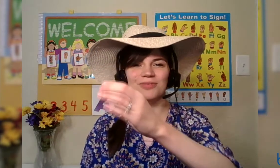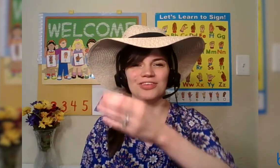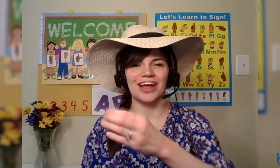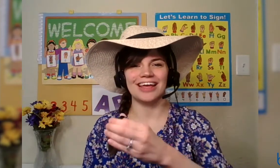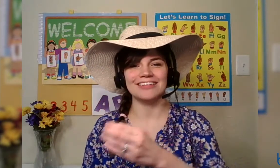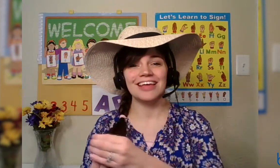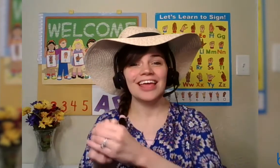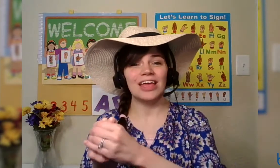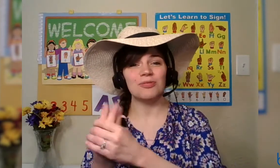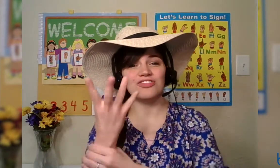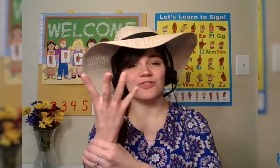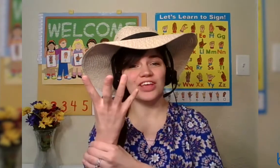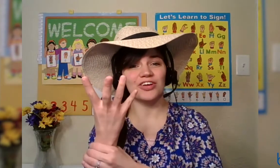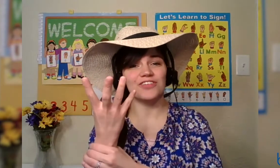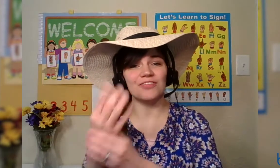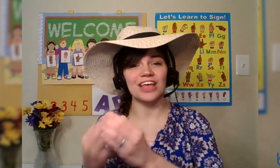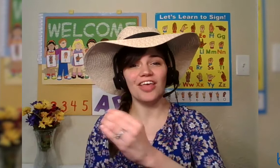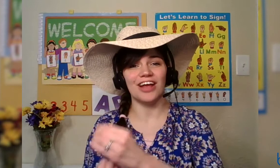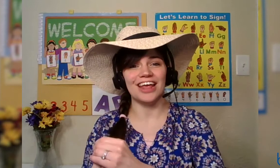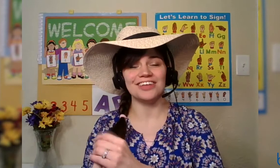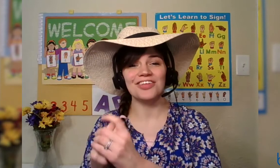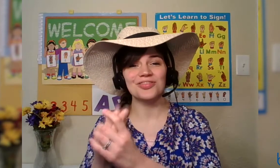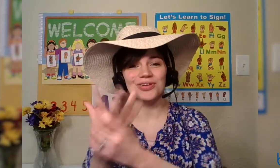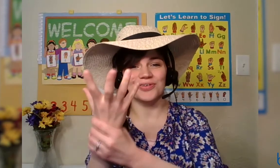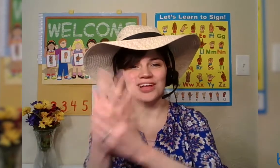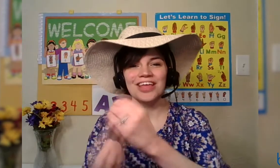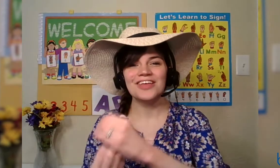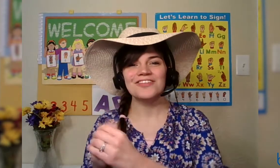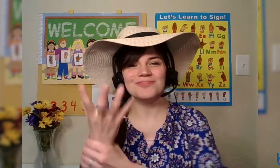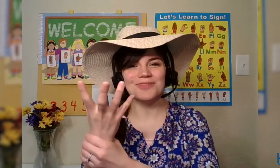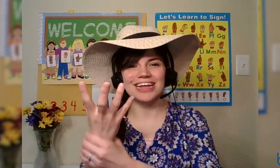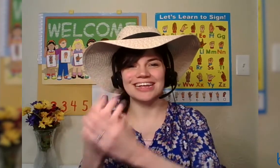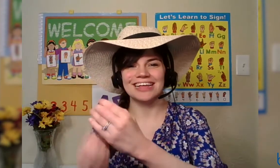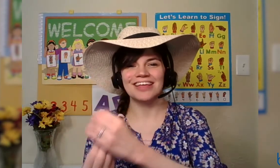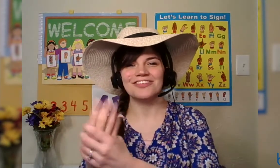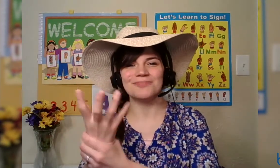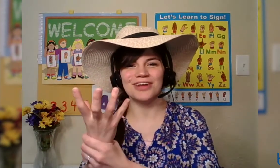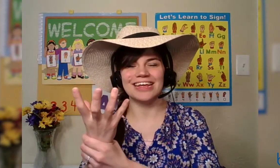with your hand and push the fingers of the other hand through: spring. Spring.